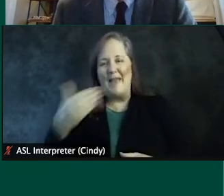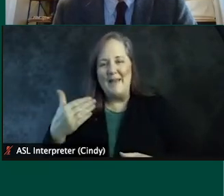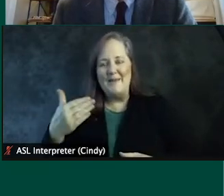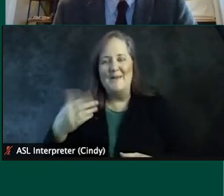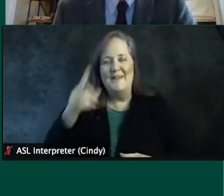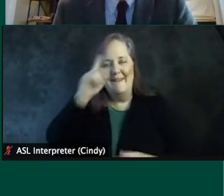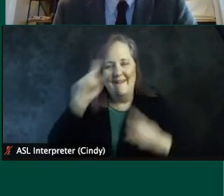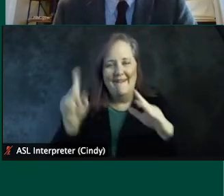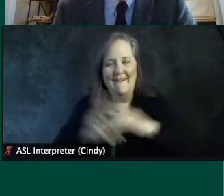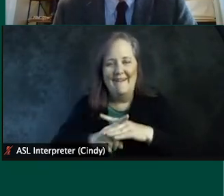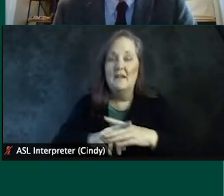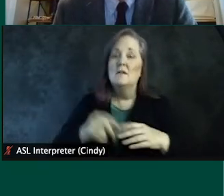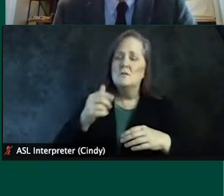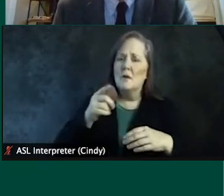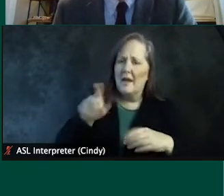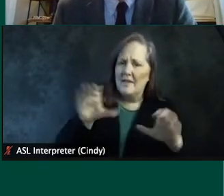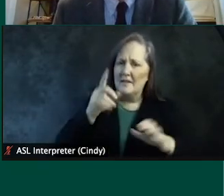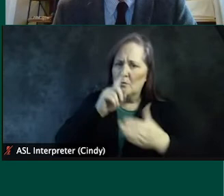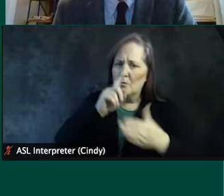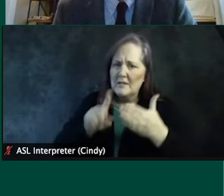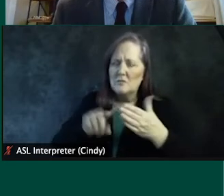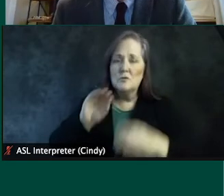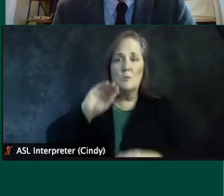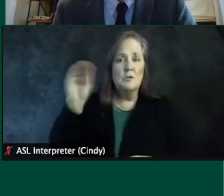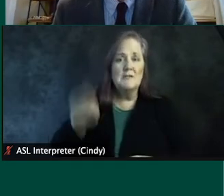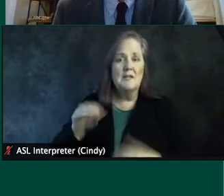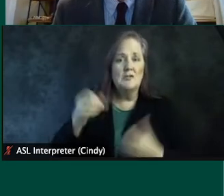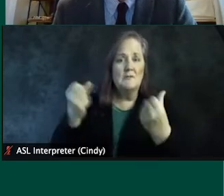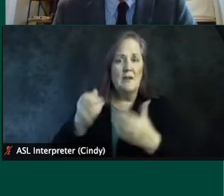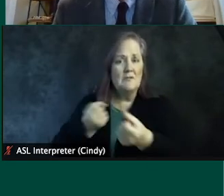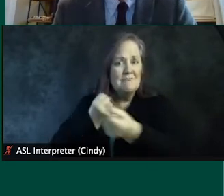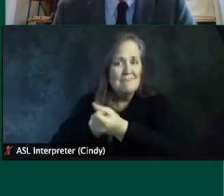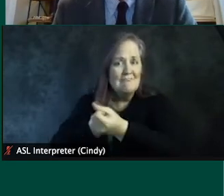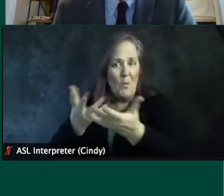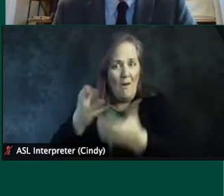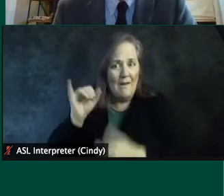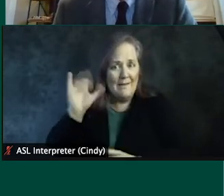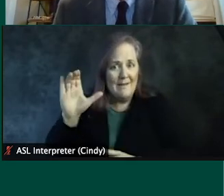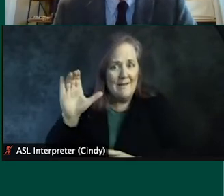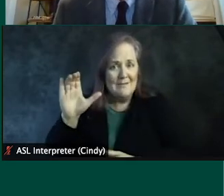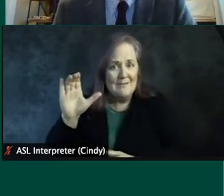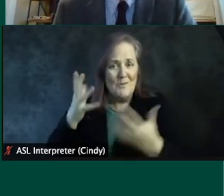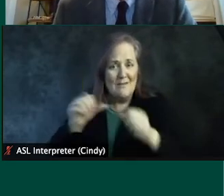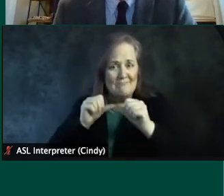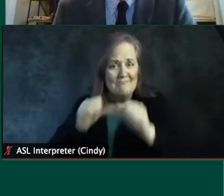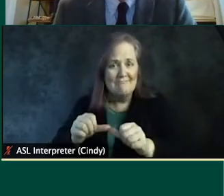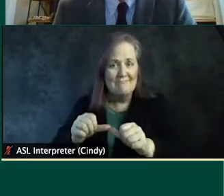as well as a health insurance stipend and some other requirements. Benefits associated with an employment model are those